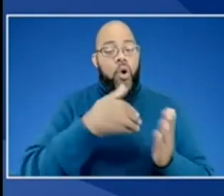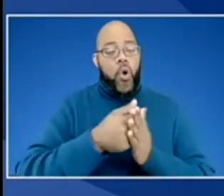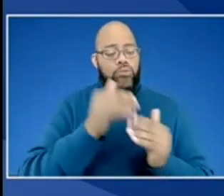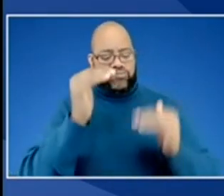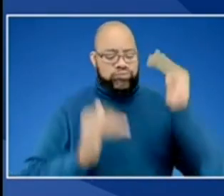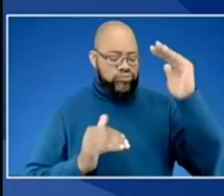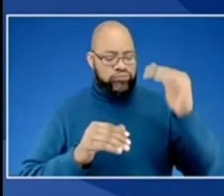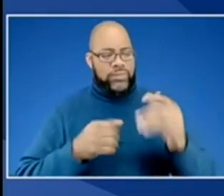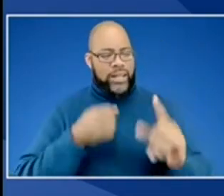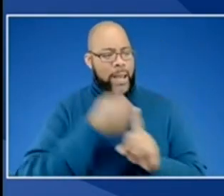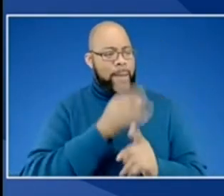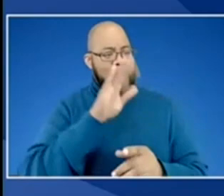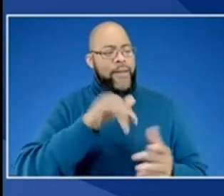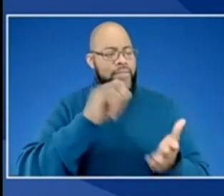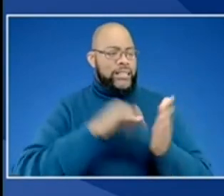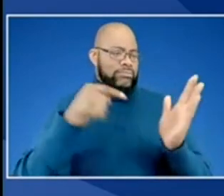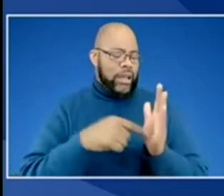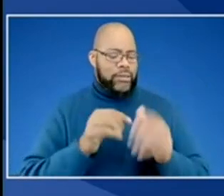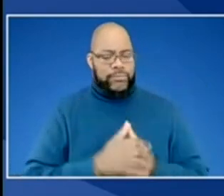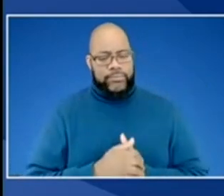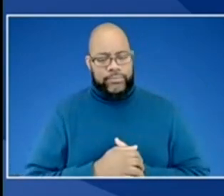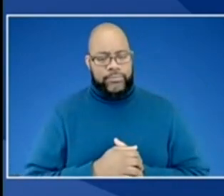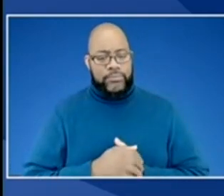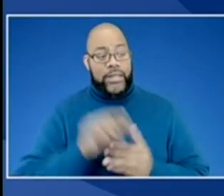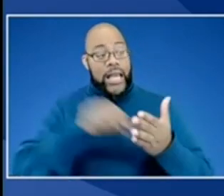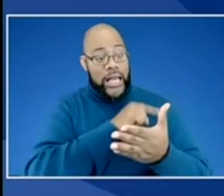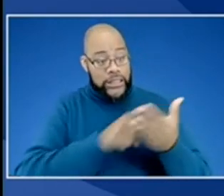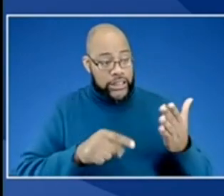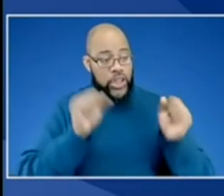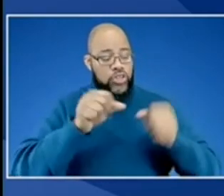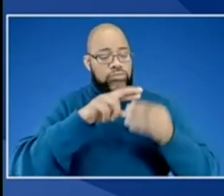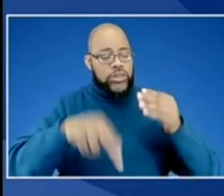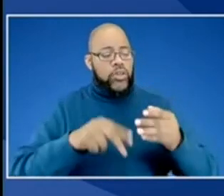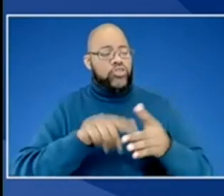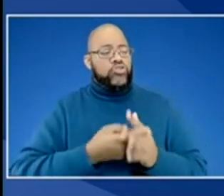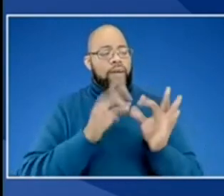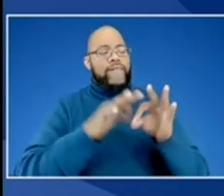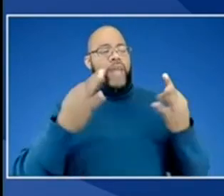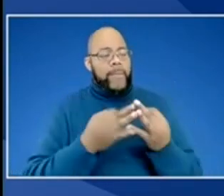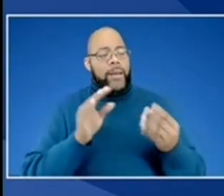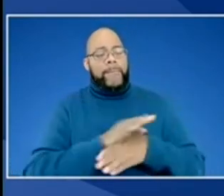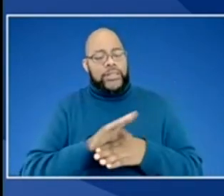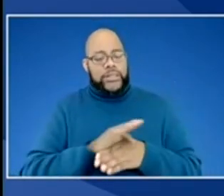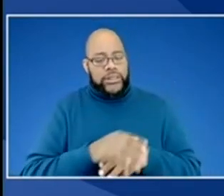impacted by this debt. Cancellation could result in the start of families and businesses' basic needs being